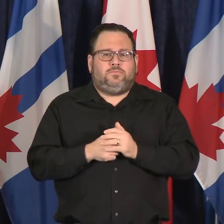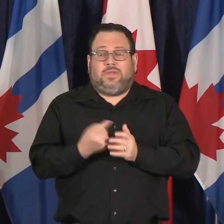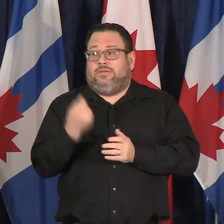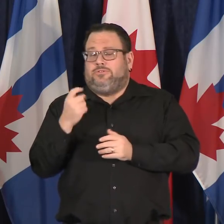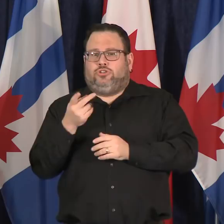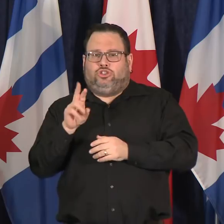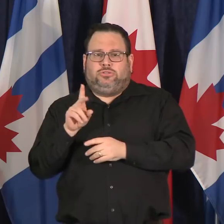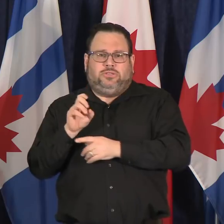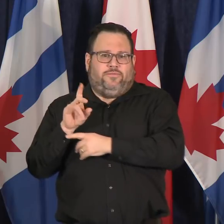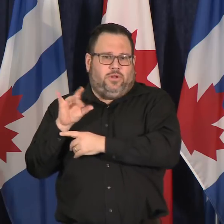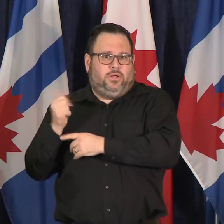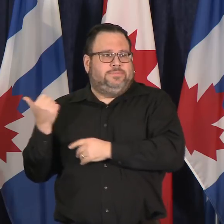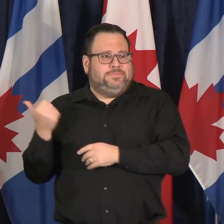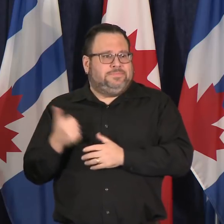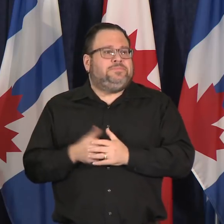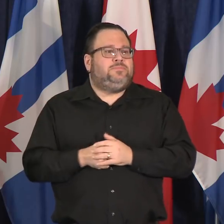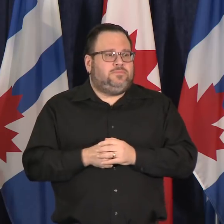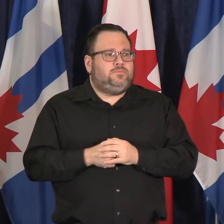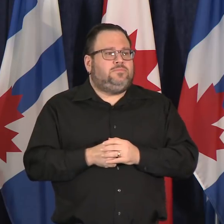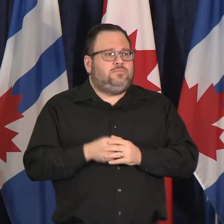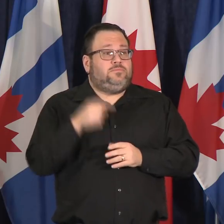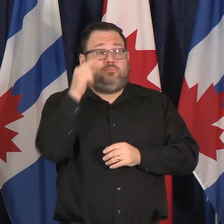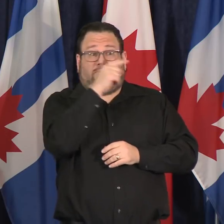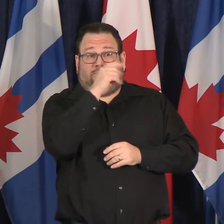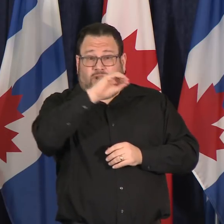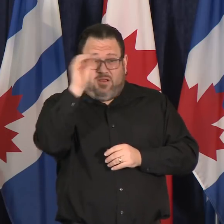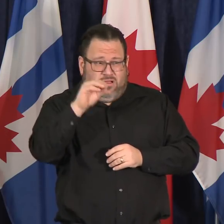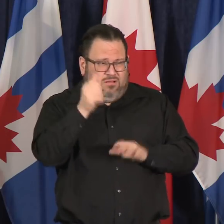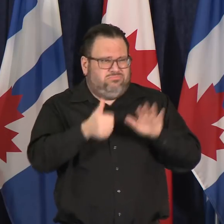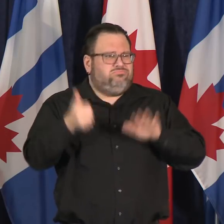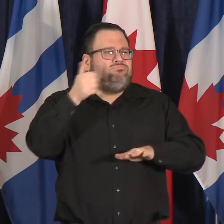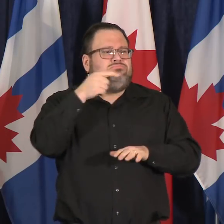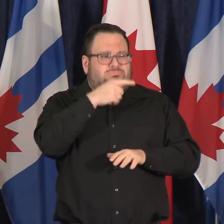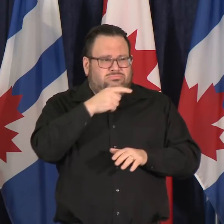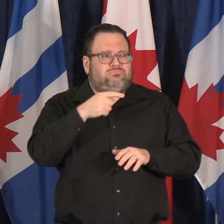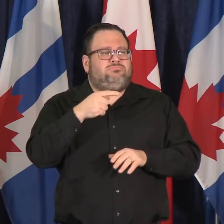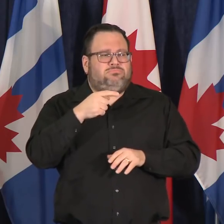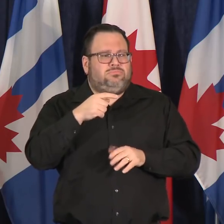today with dr. Tam dr. Tam was talking about how they're considering the